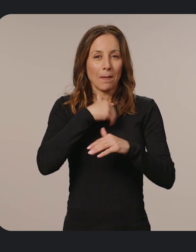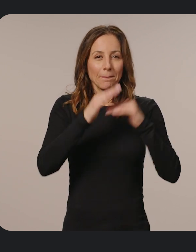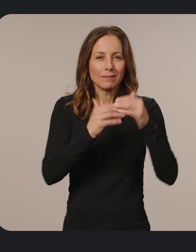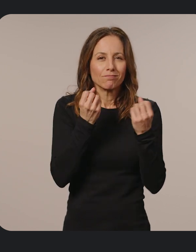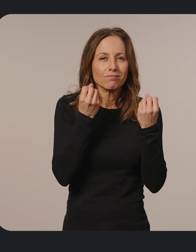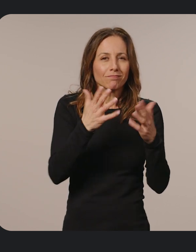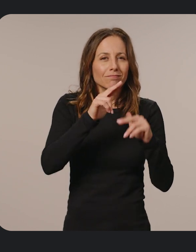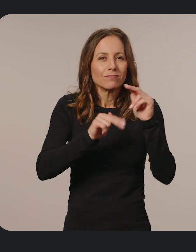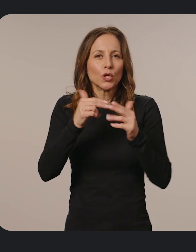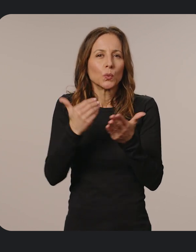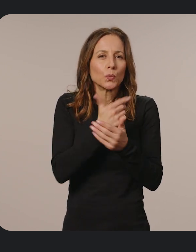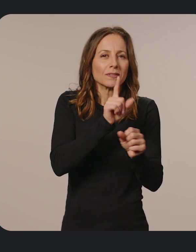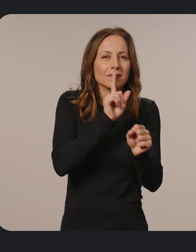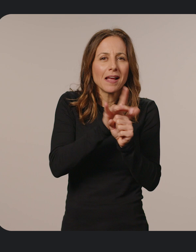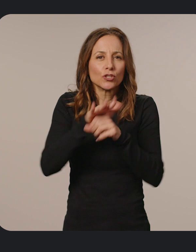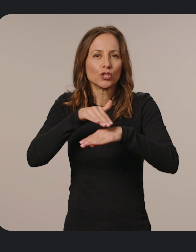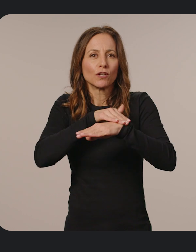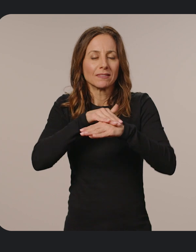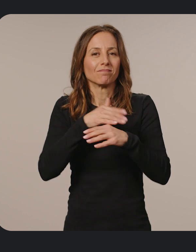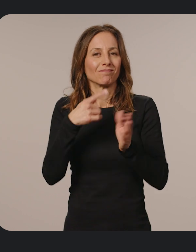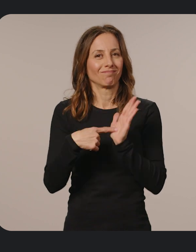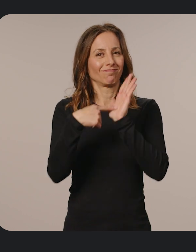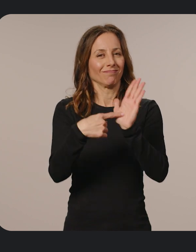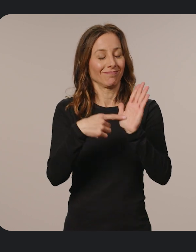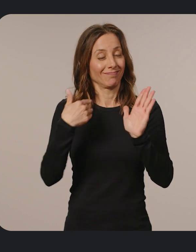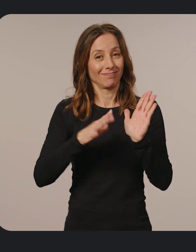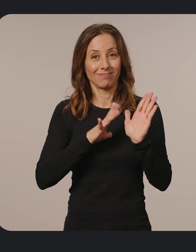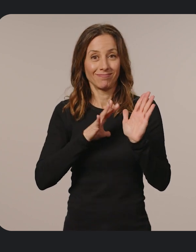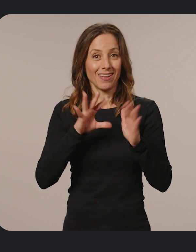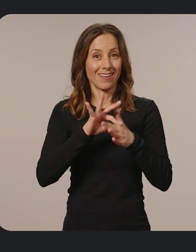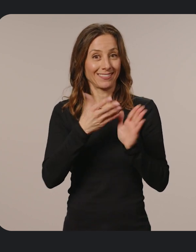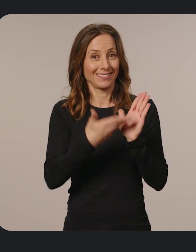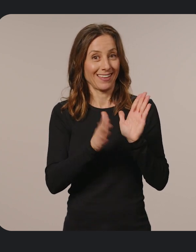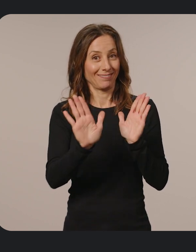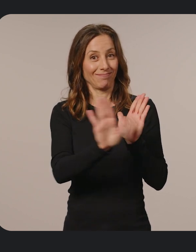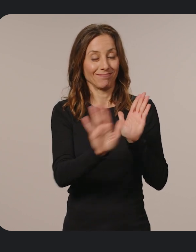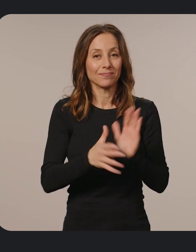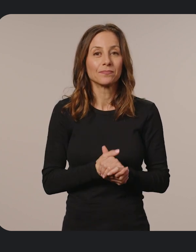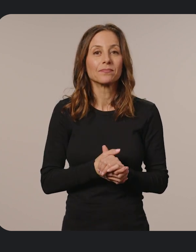In fact, we have built multiple new dedicated surfaces to showcase your most exciting content.